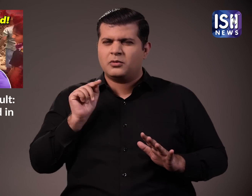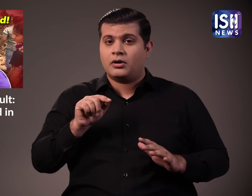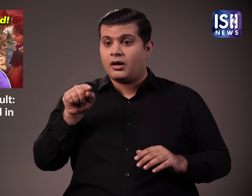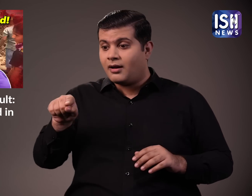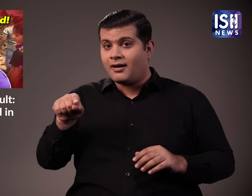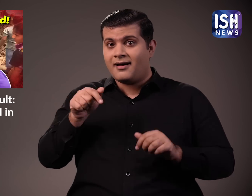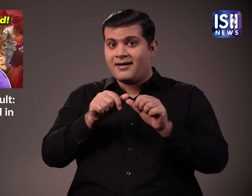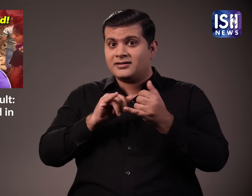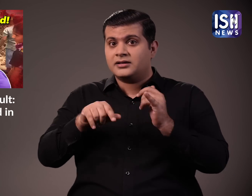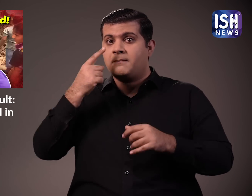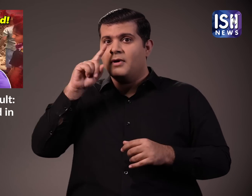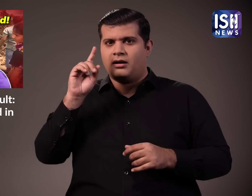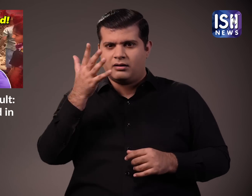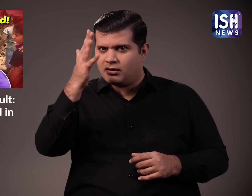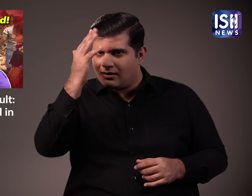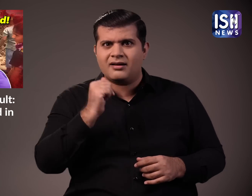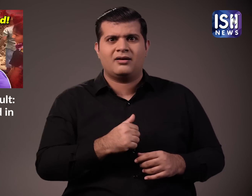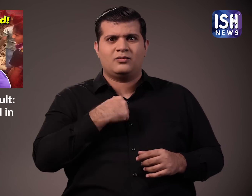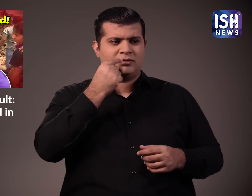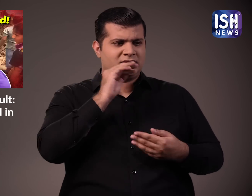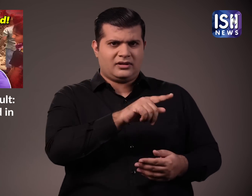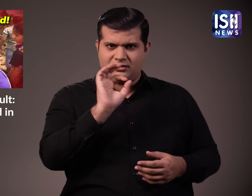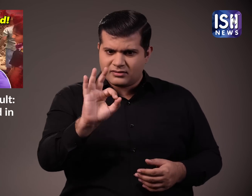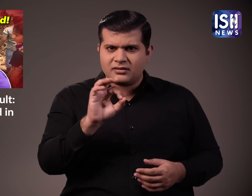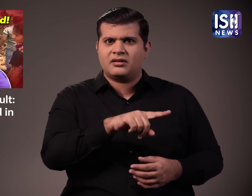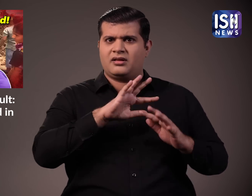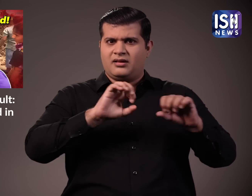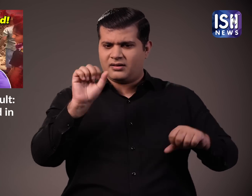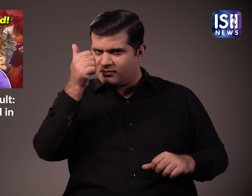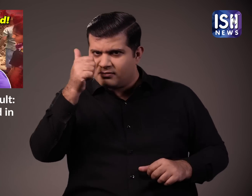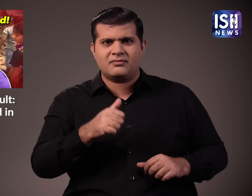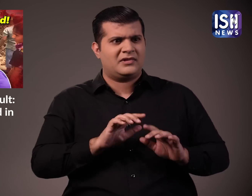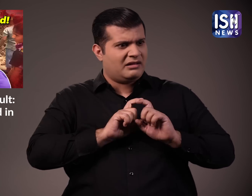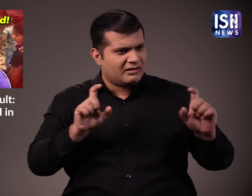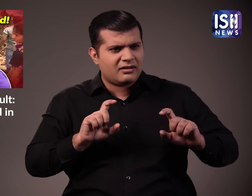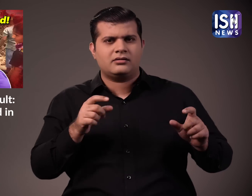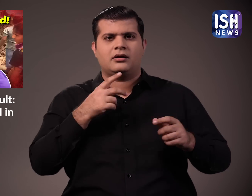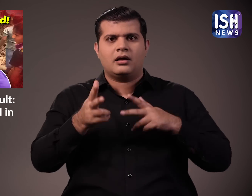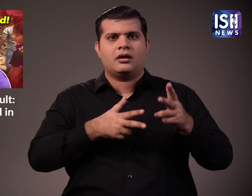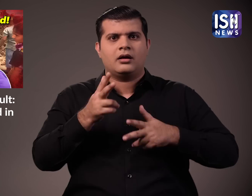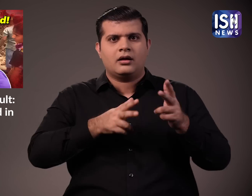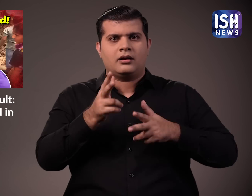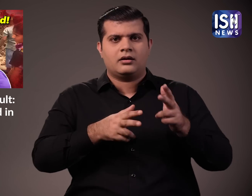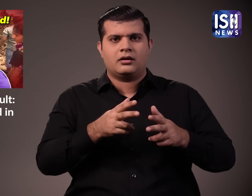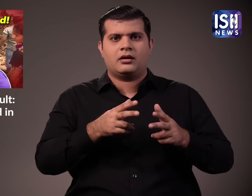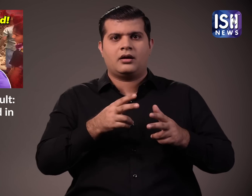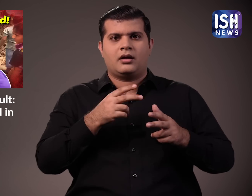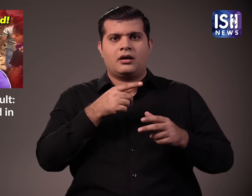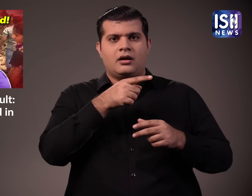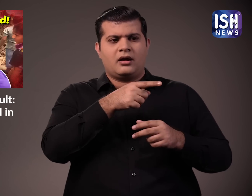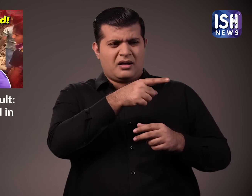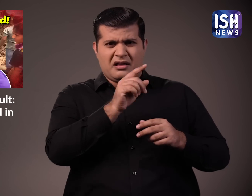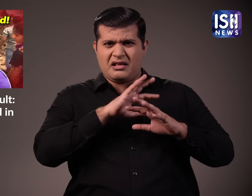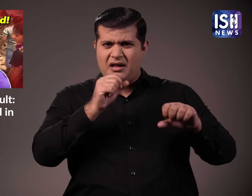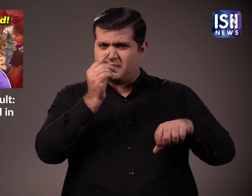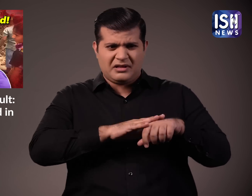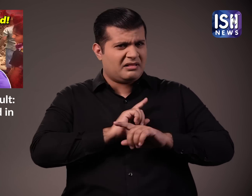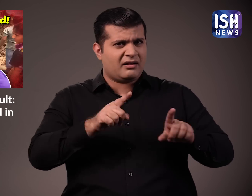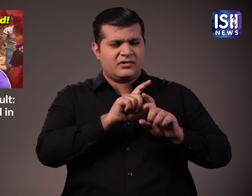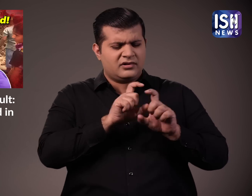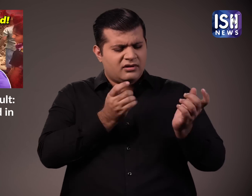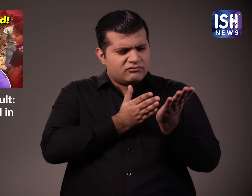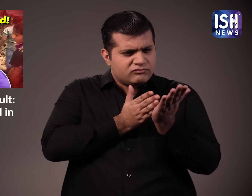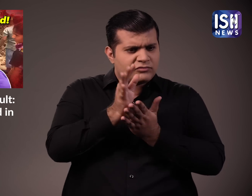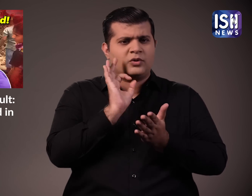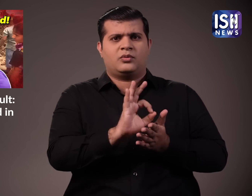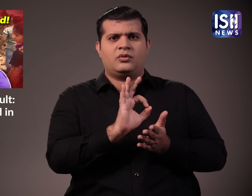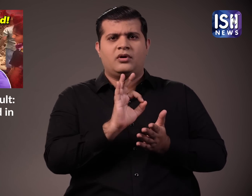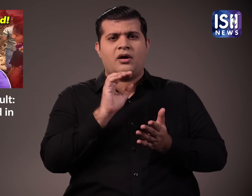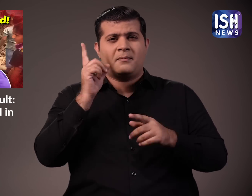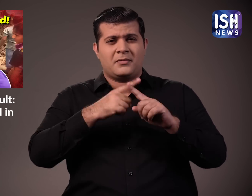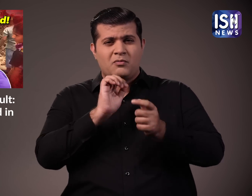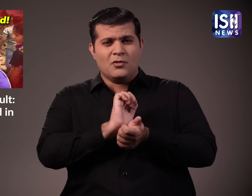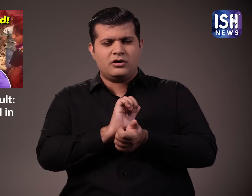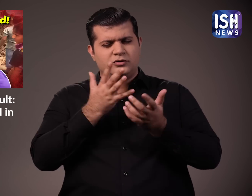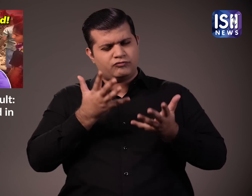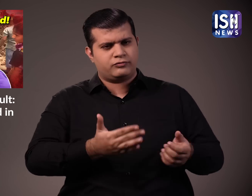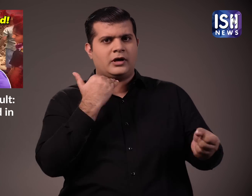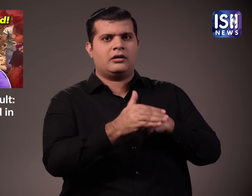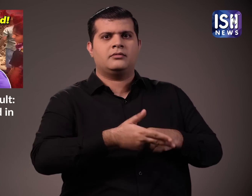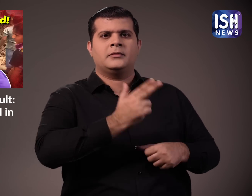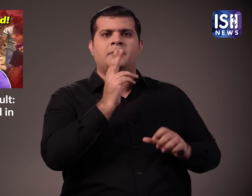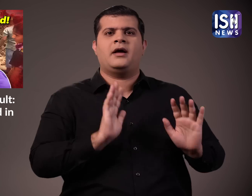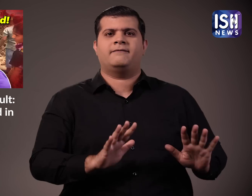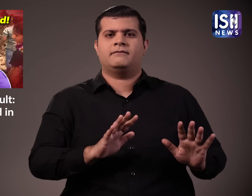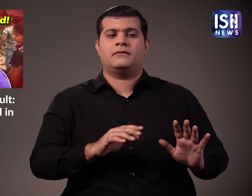This is because Akshay's mother refused the allegations and said that her son had never assaulted anyone.